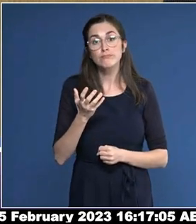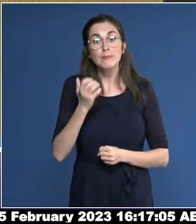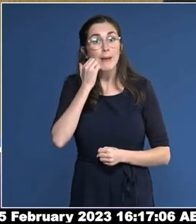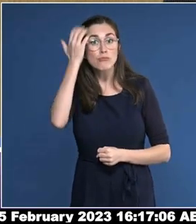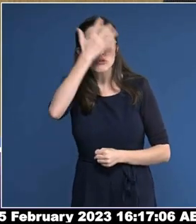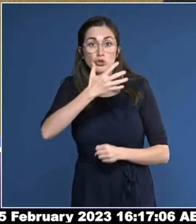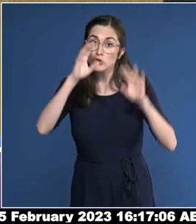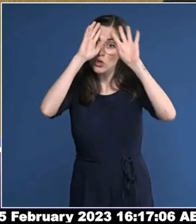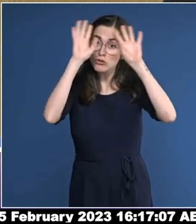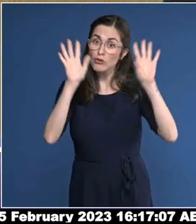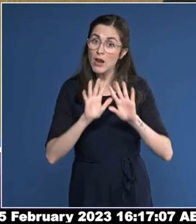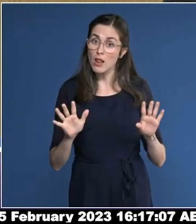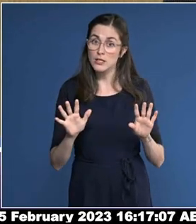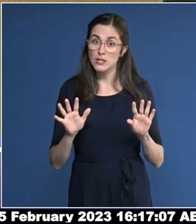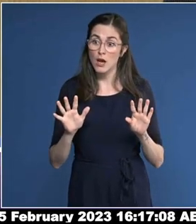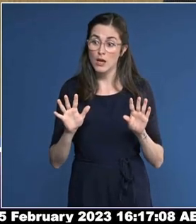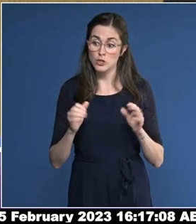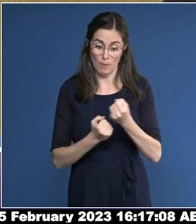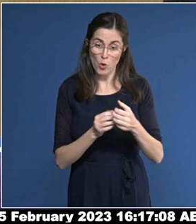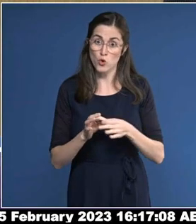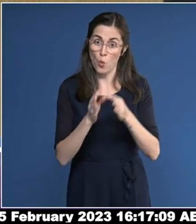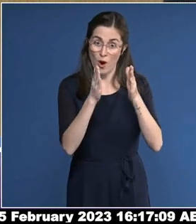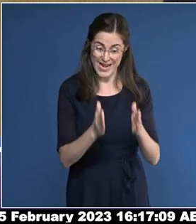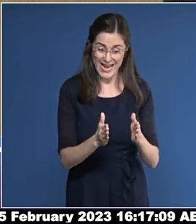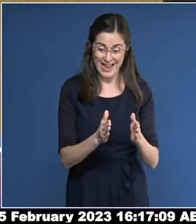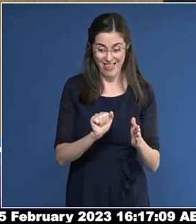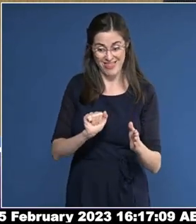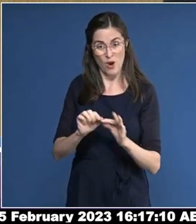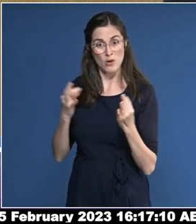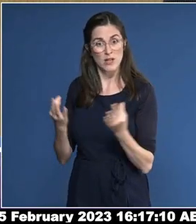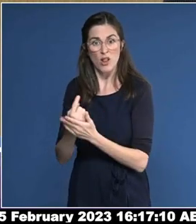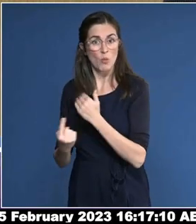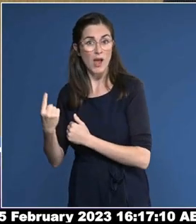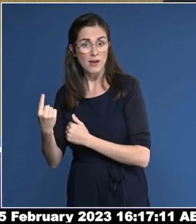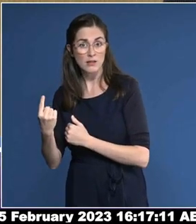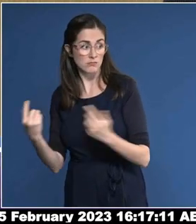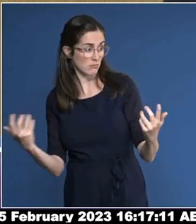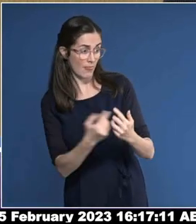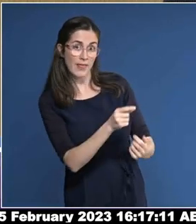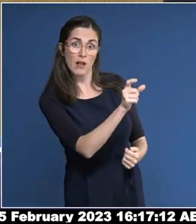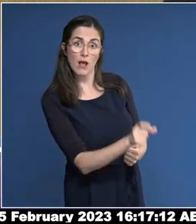settings. There could be some within the CALD community where there may only be a